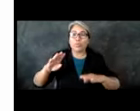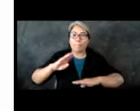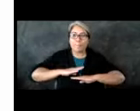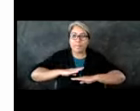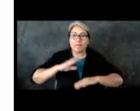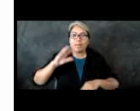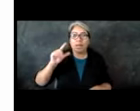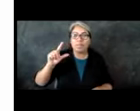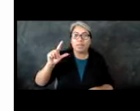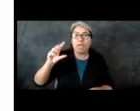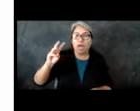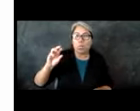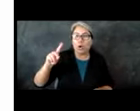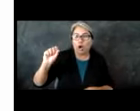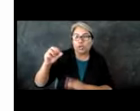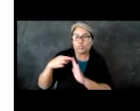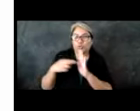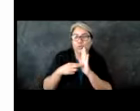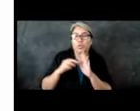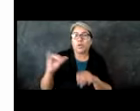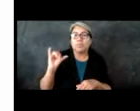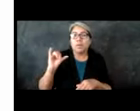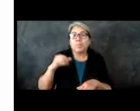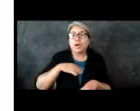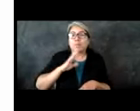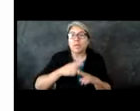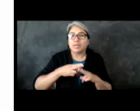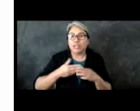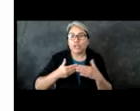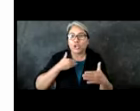often provides Medi-Cal health benefits. You would still